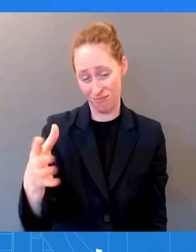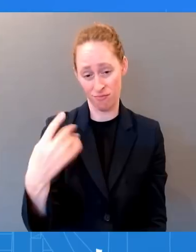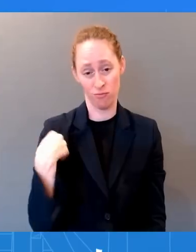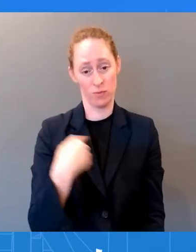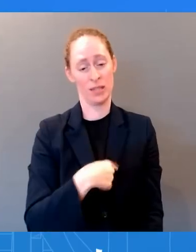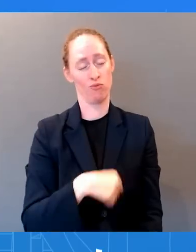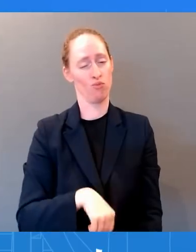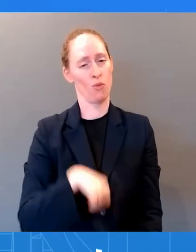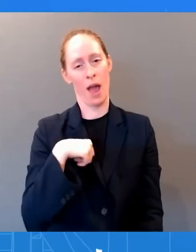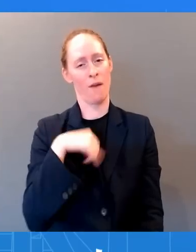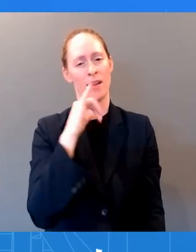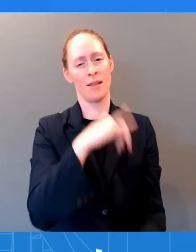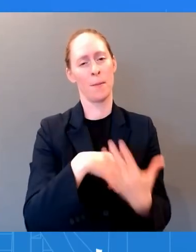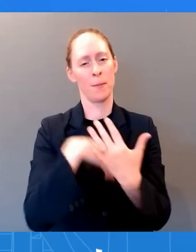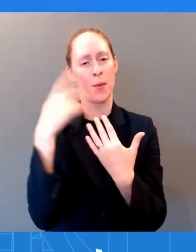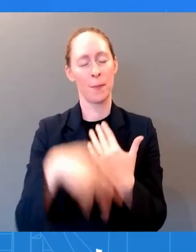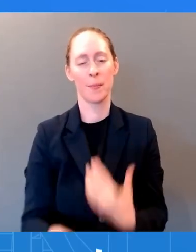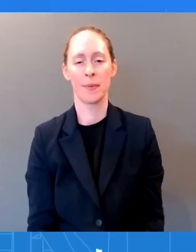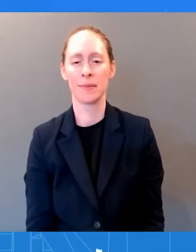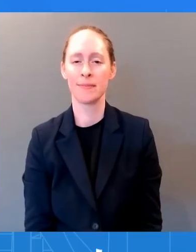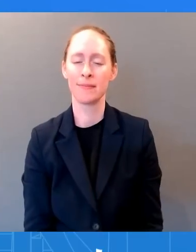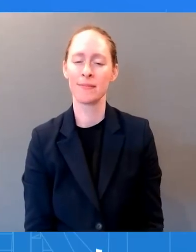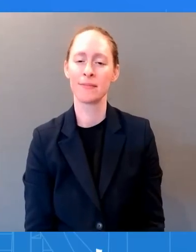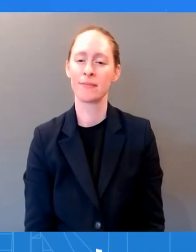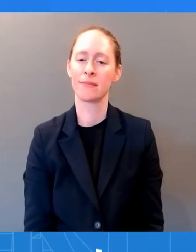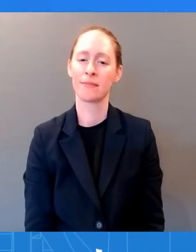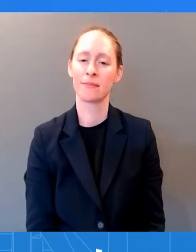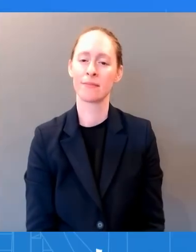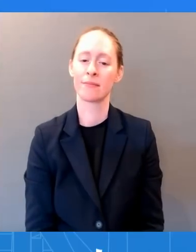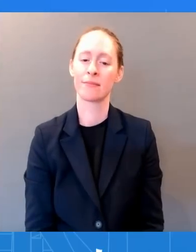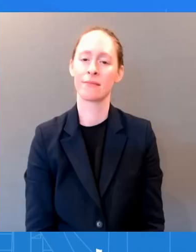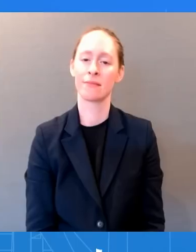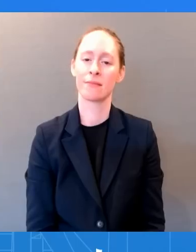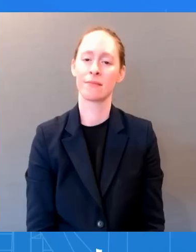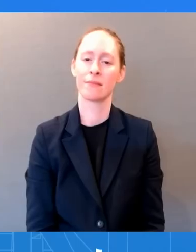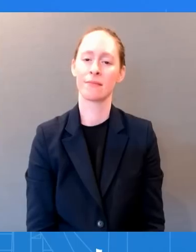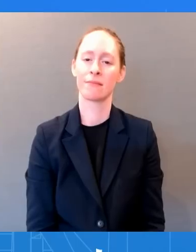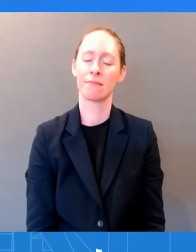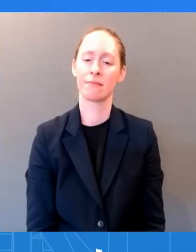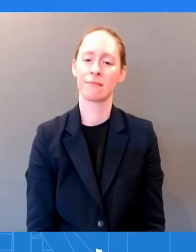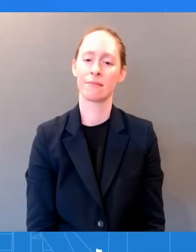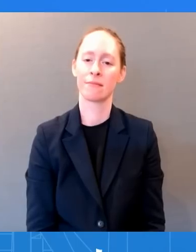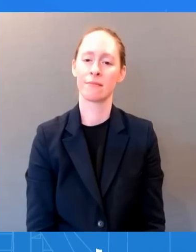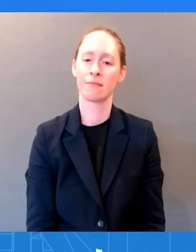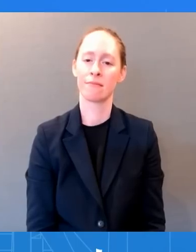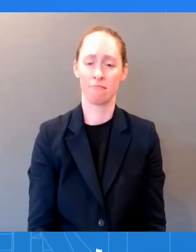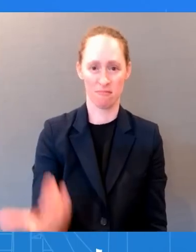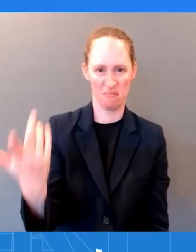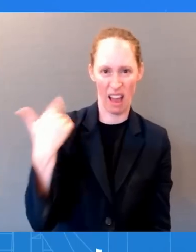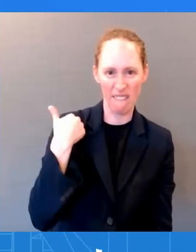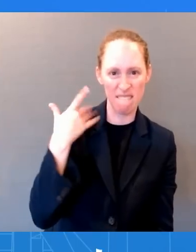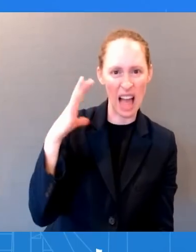Is there an official estimate of additional funding that the administration would want to deal with monkeypox?